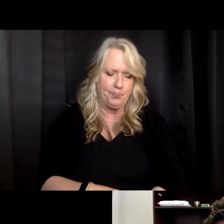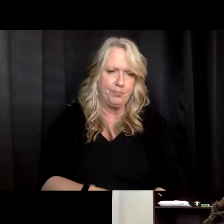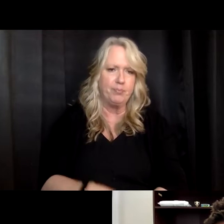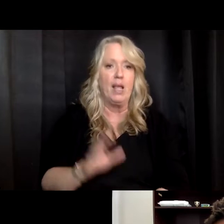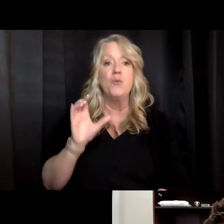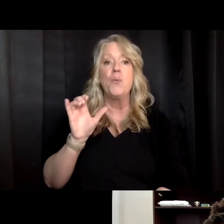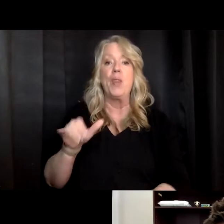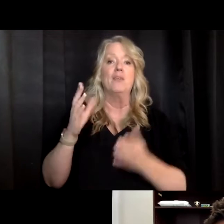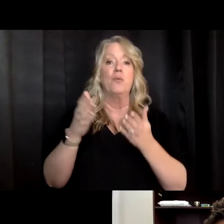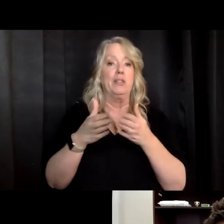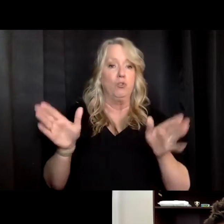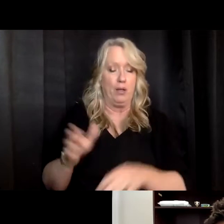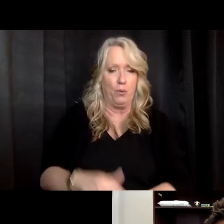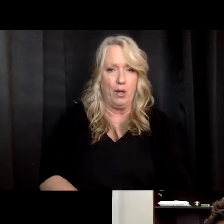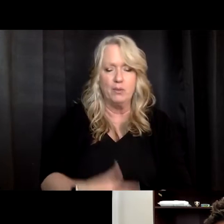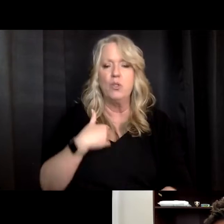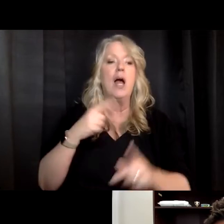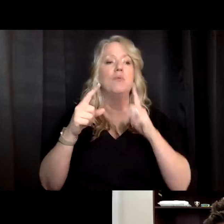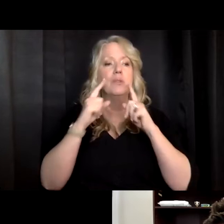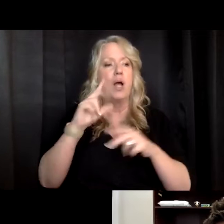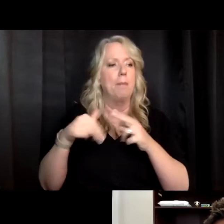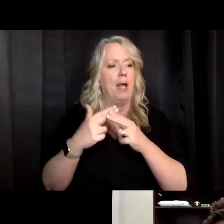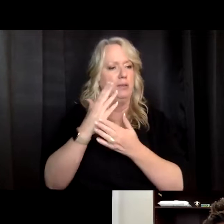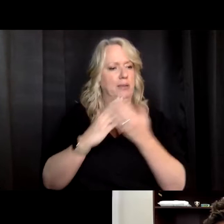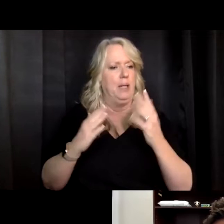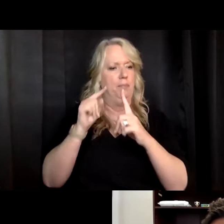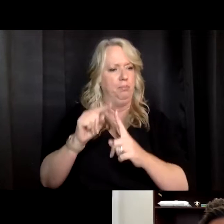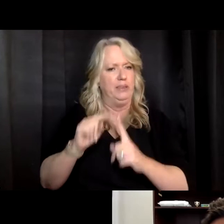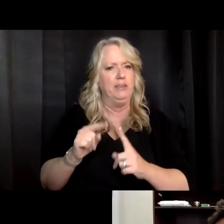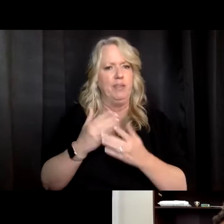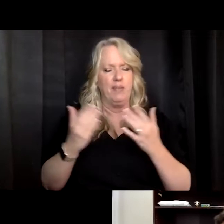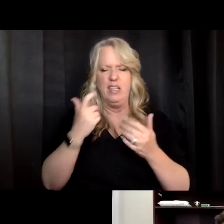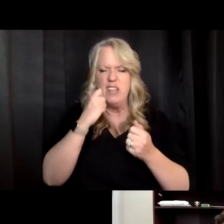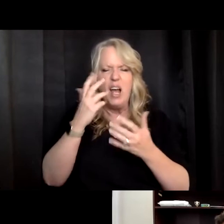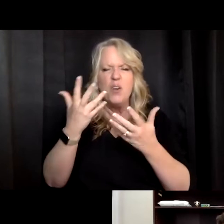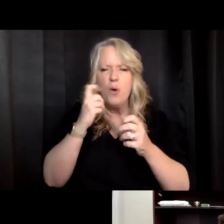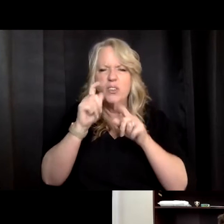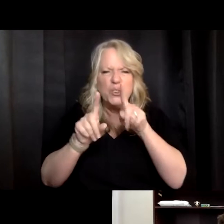AND CONTINUE TO DEVELOP THAT IN A CONTINUOUS QUALITY IMPROVEMENT MODE